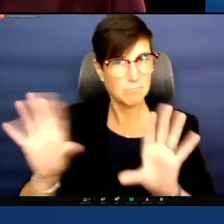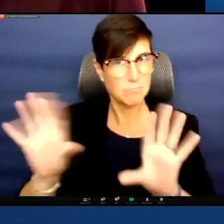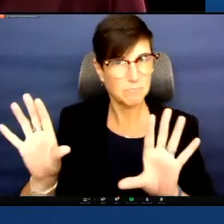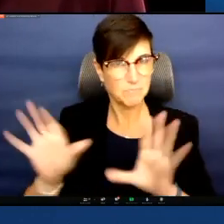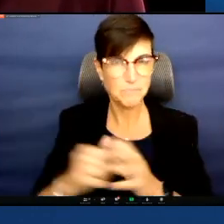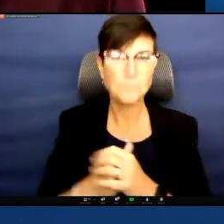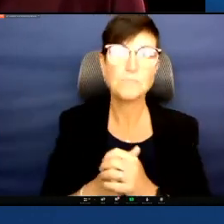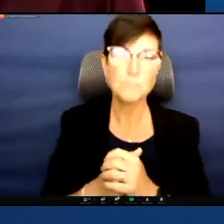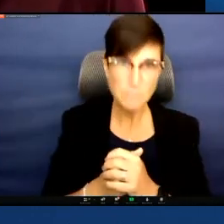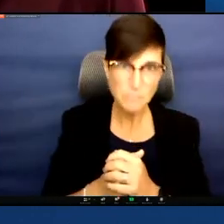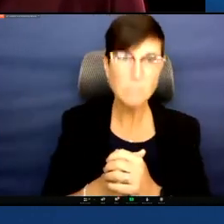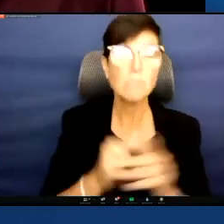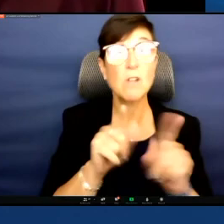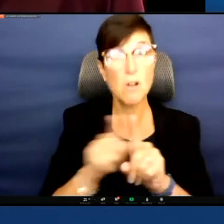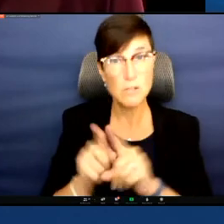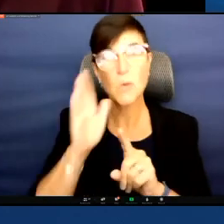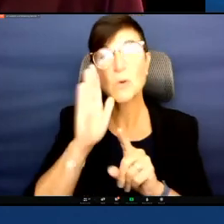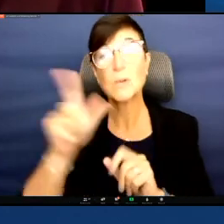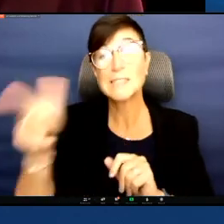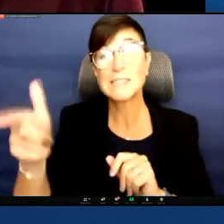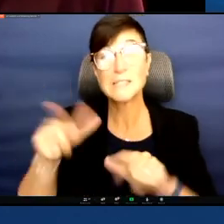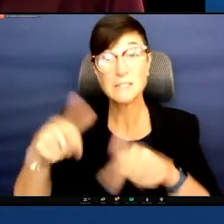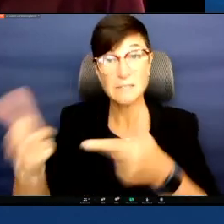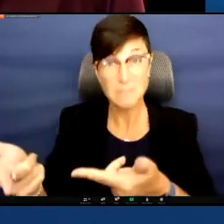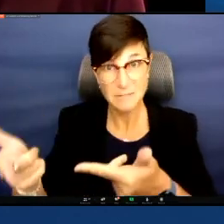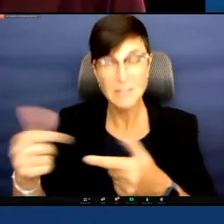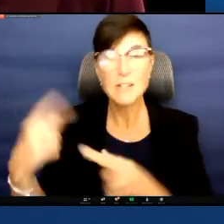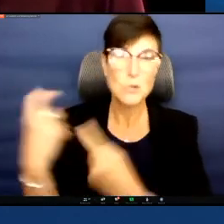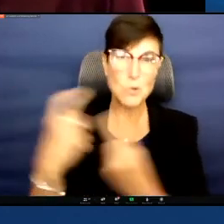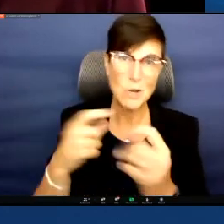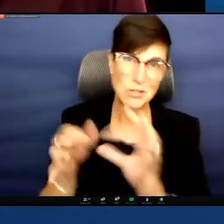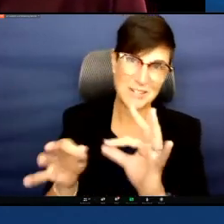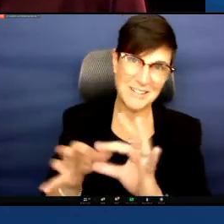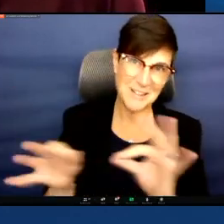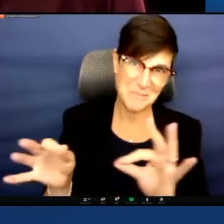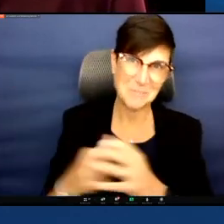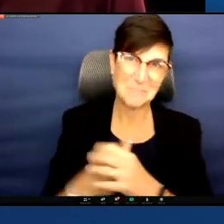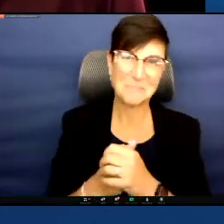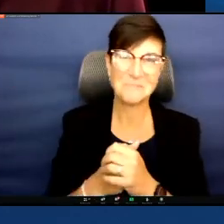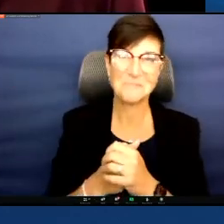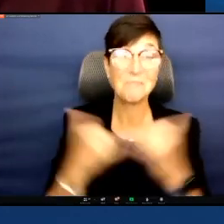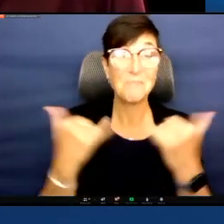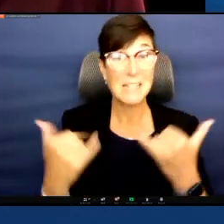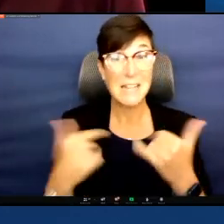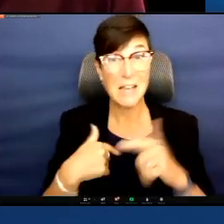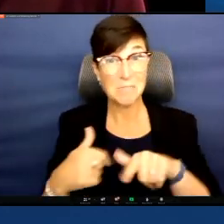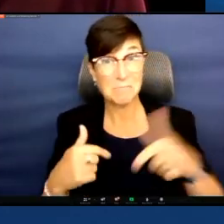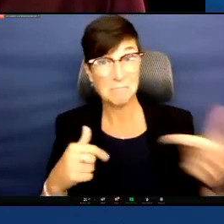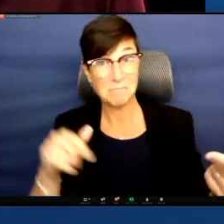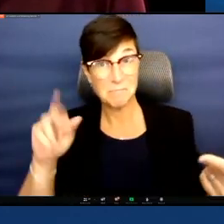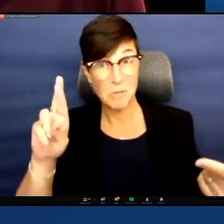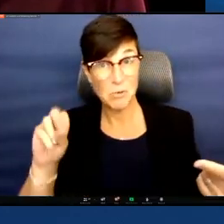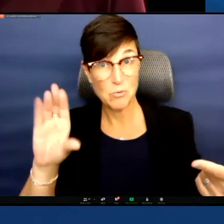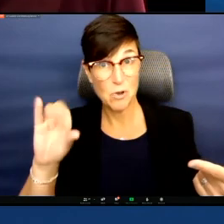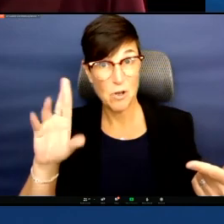and make public comments at the end of the presentation. I will now turn it back over to Robert, who will explain how this is all going to work.